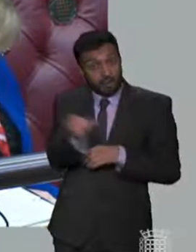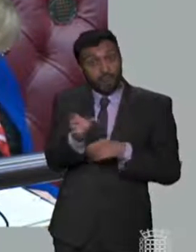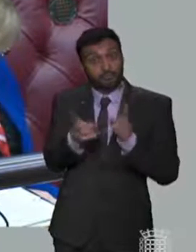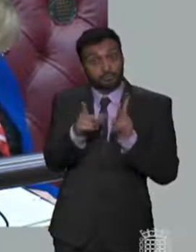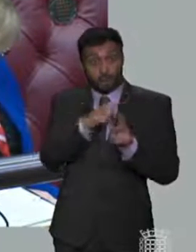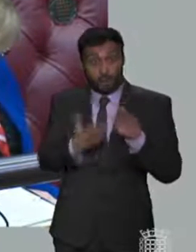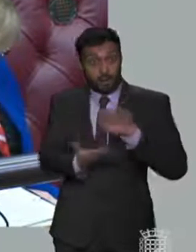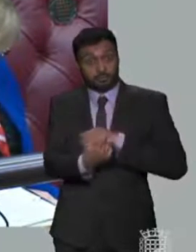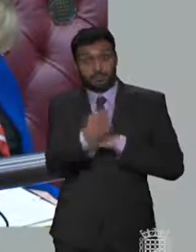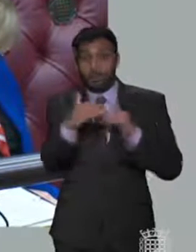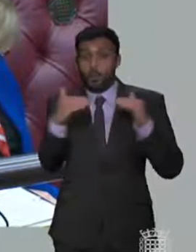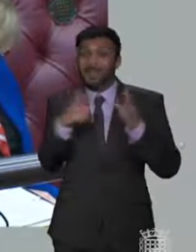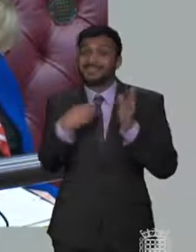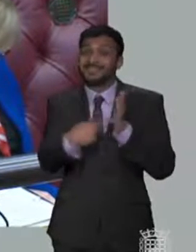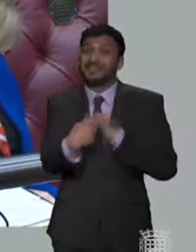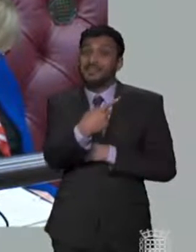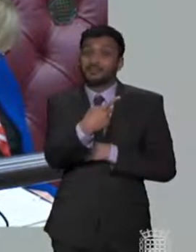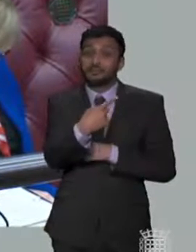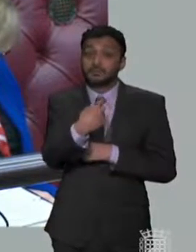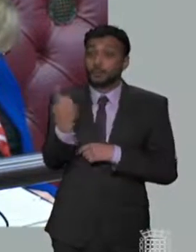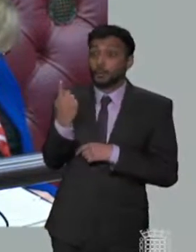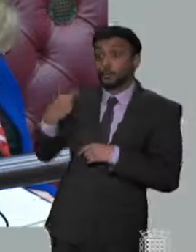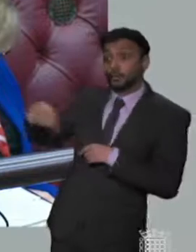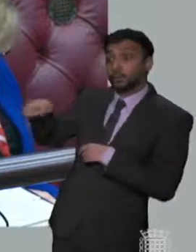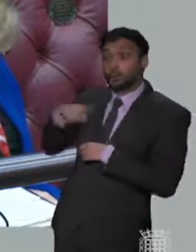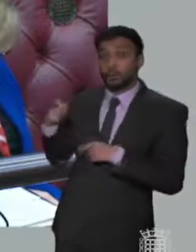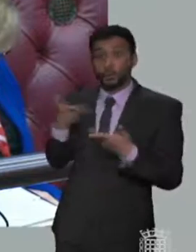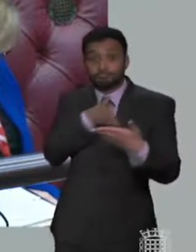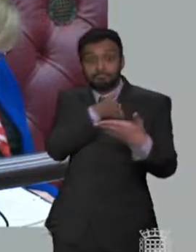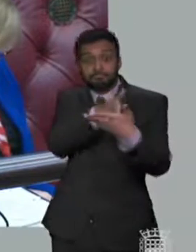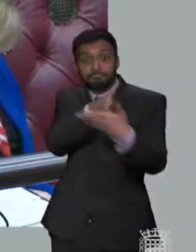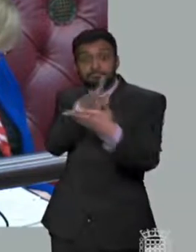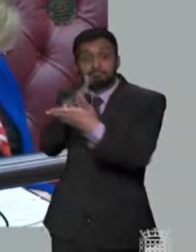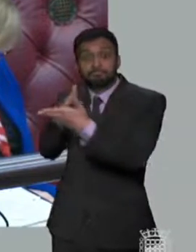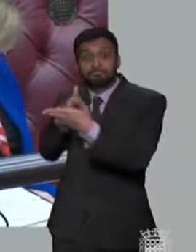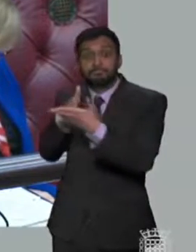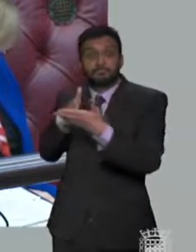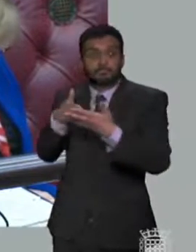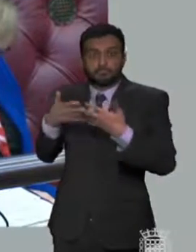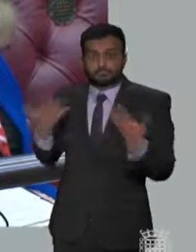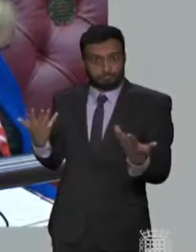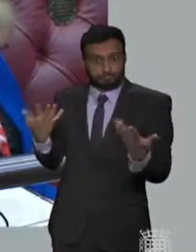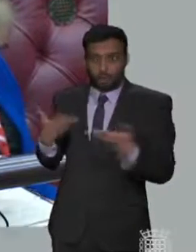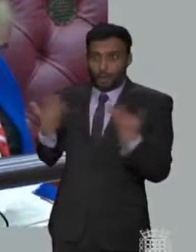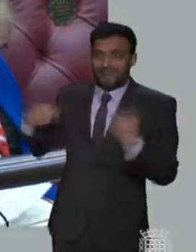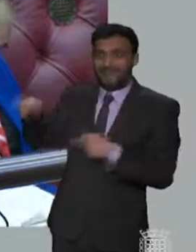who would otherwise be placed in a position of disadvantage compared to non-disabled counsellors